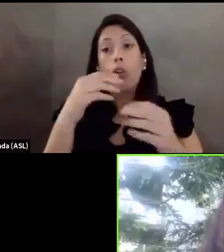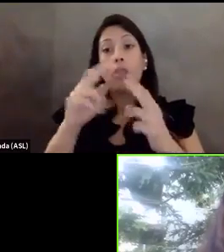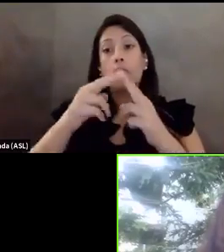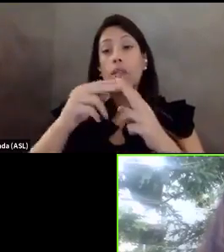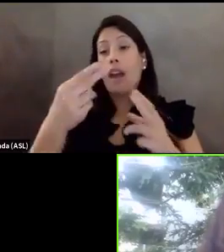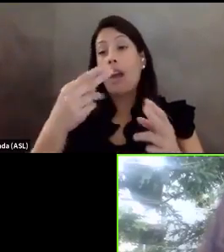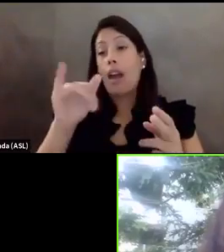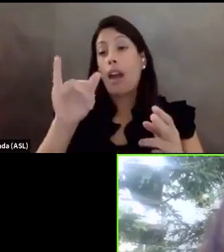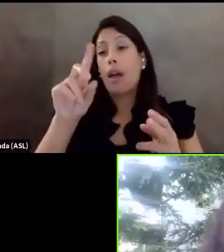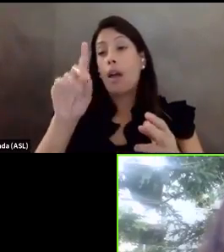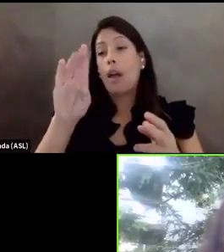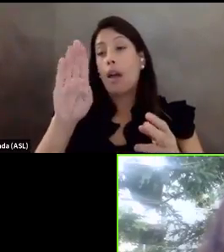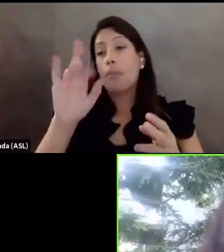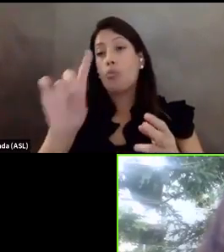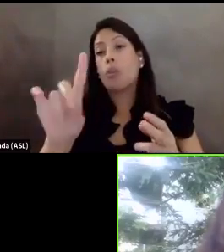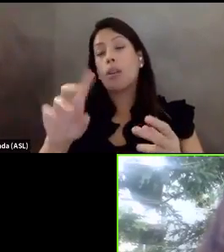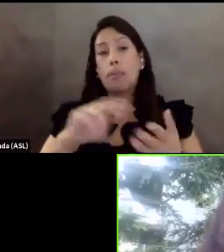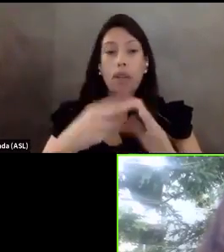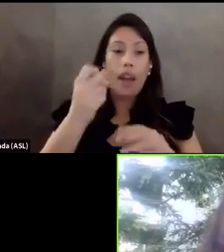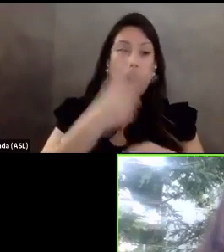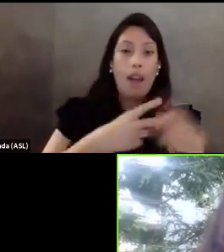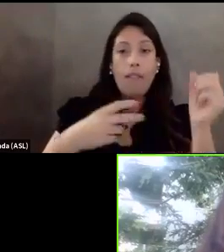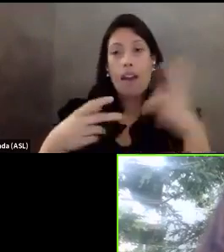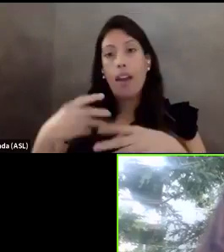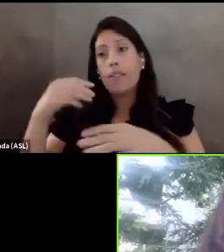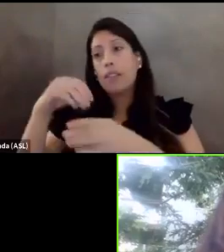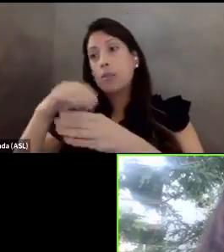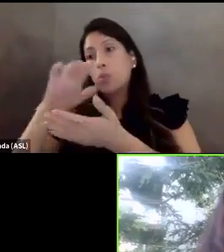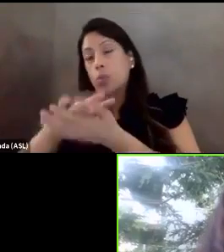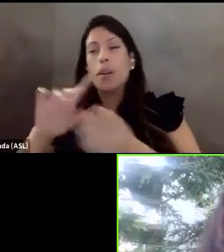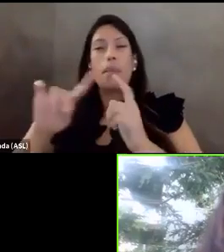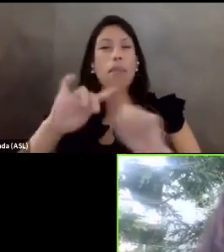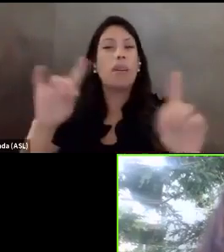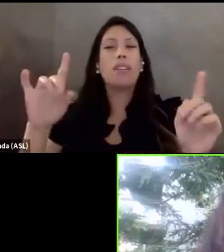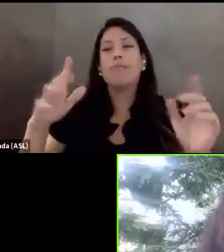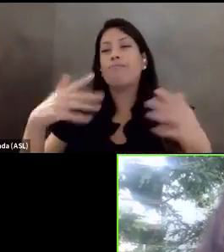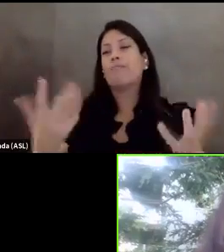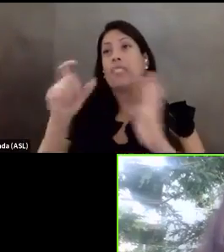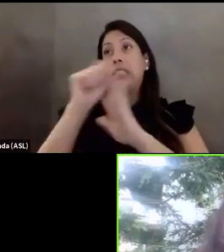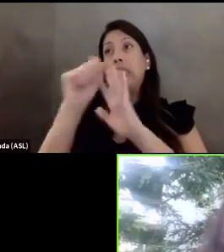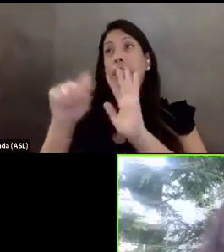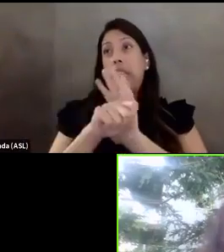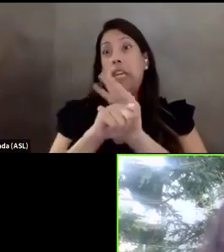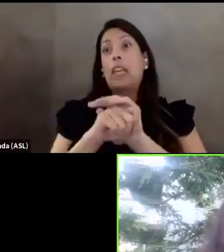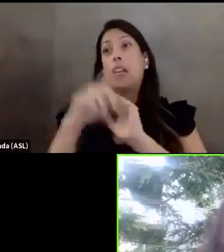with all the mitigation factors, of course, that the state has put out, Dr. Harrington and I are working very closely.